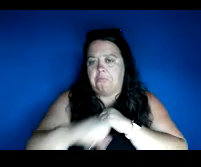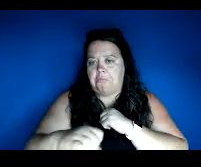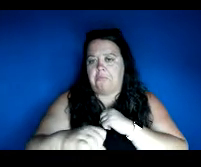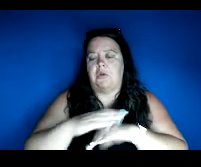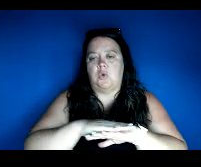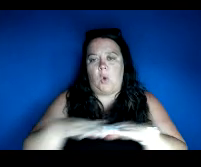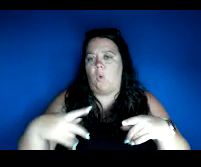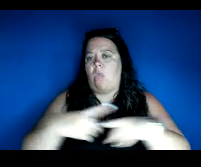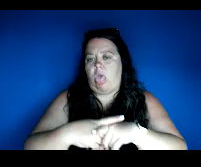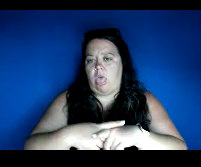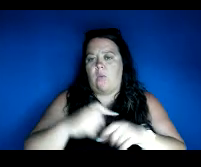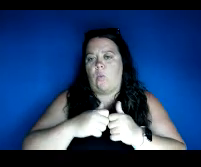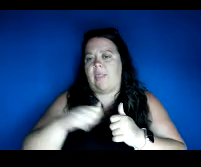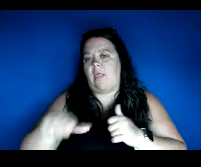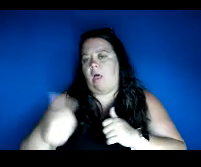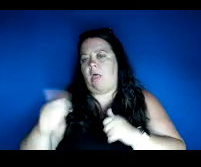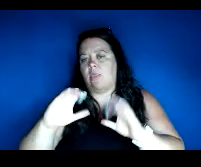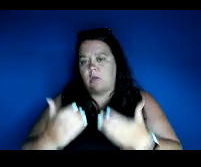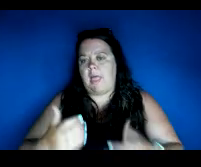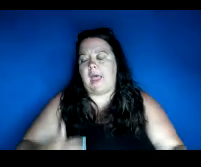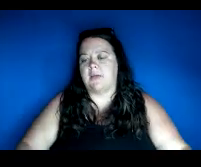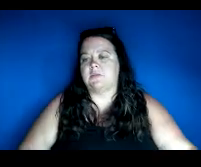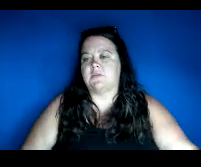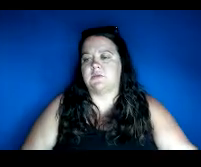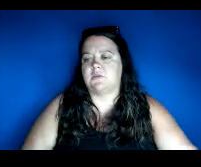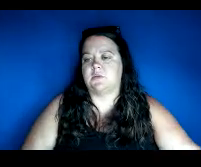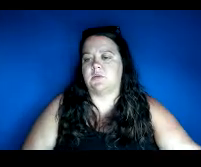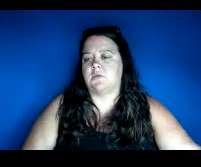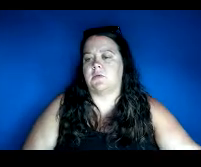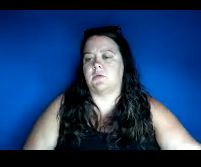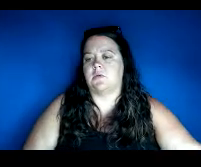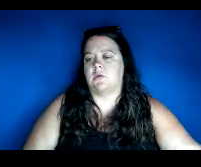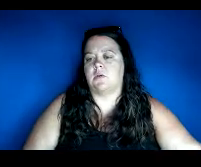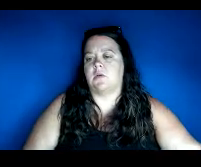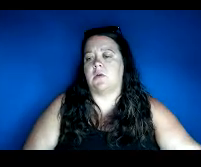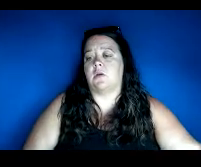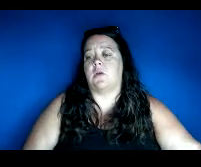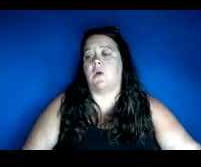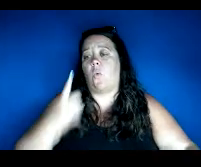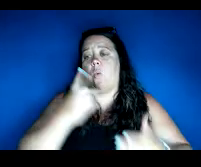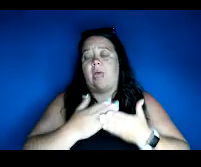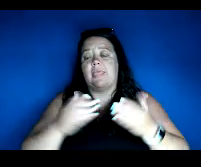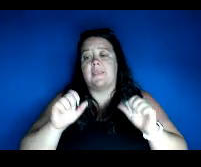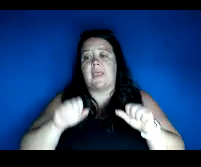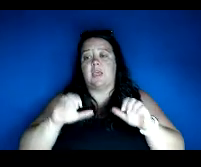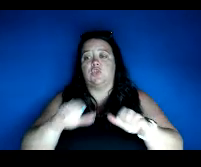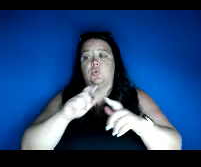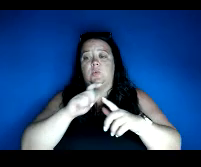So one of the things the Exam Proctoring Center can do is, they can adjust the start time of an exam, so that you start early